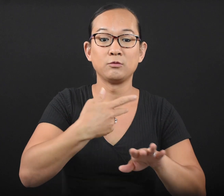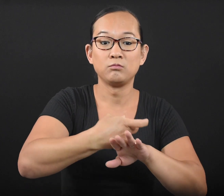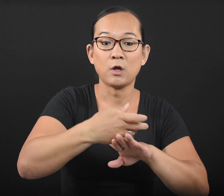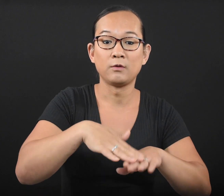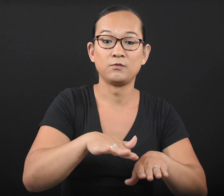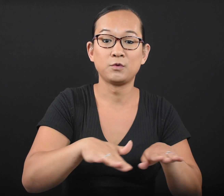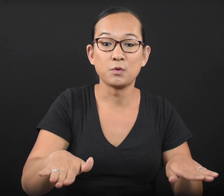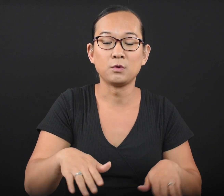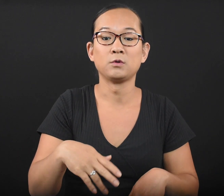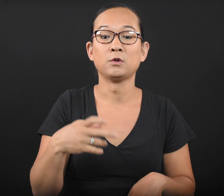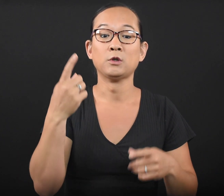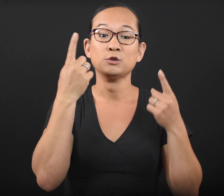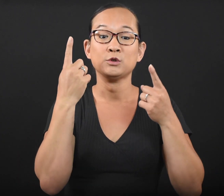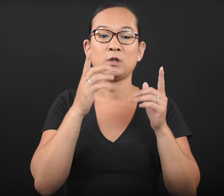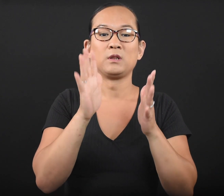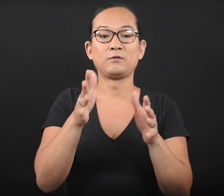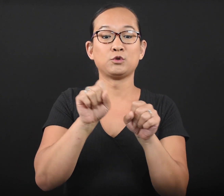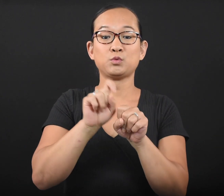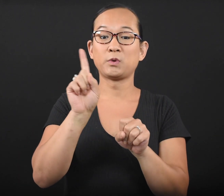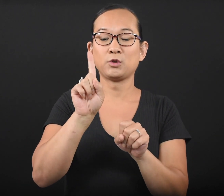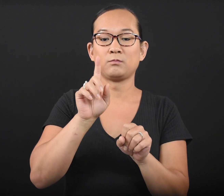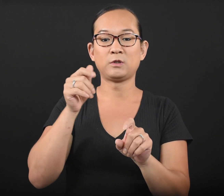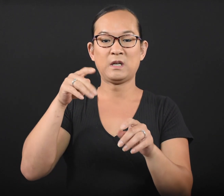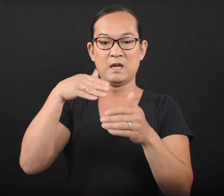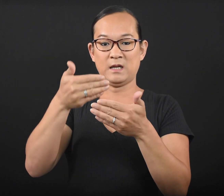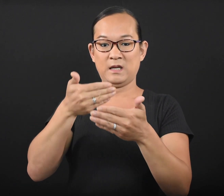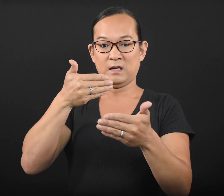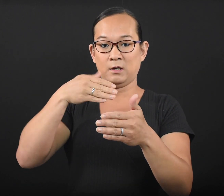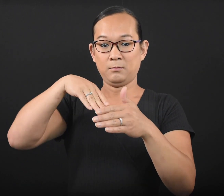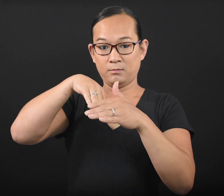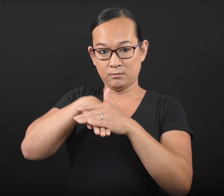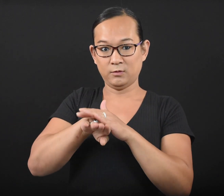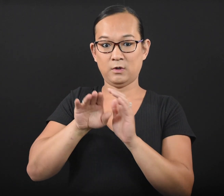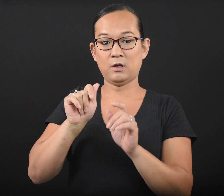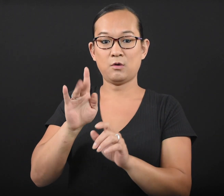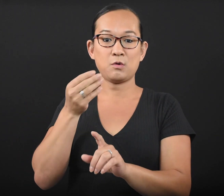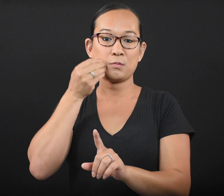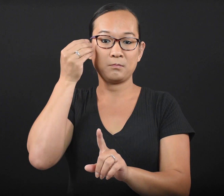As a precautionary measure, particularly in homes where infants and small children crawl